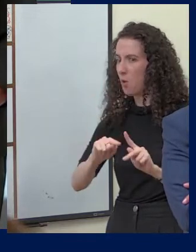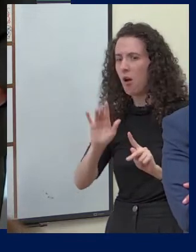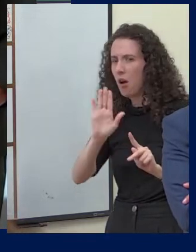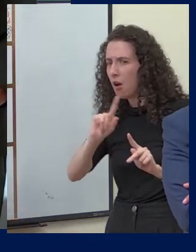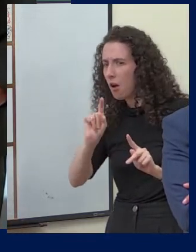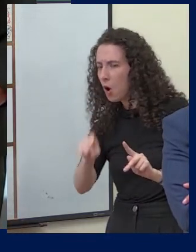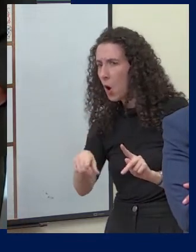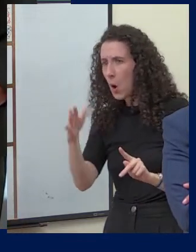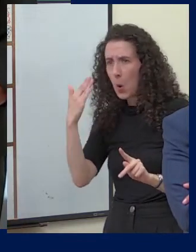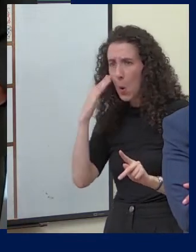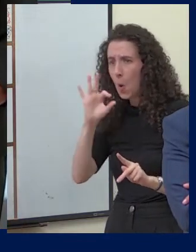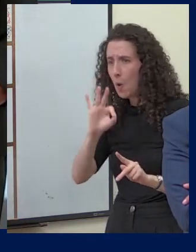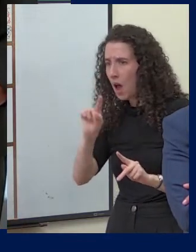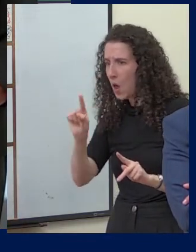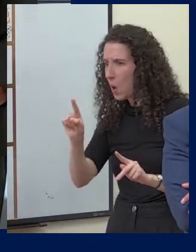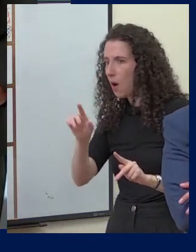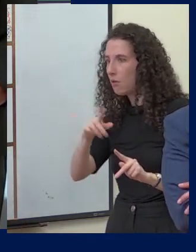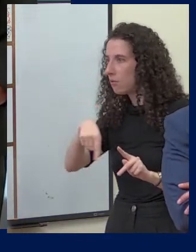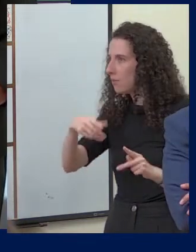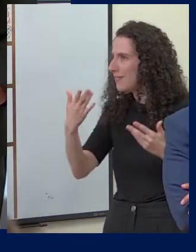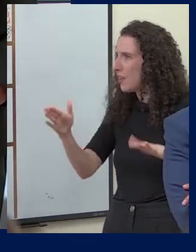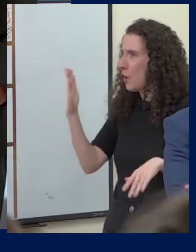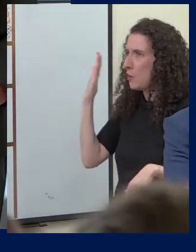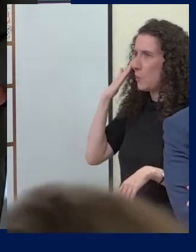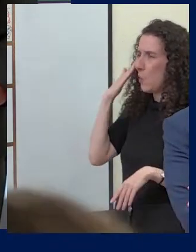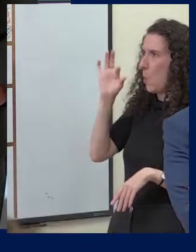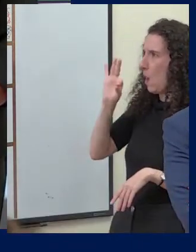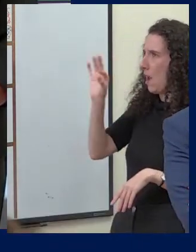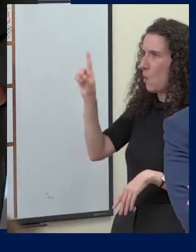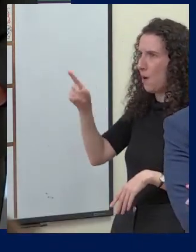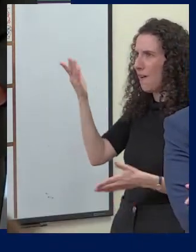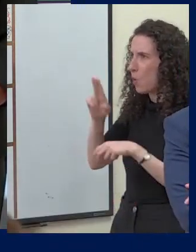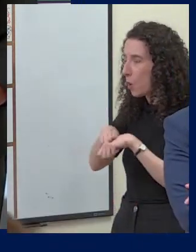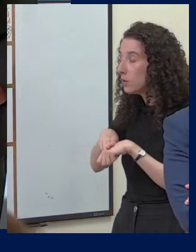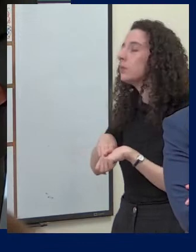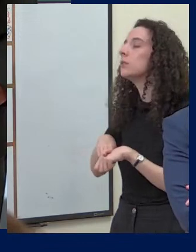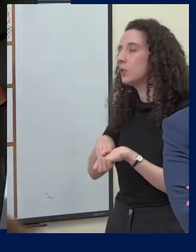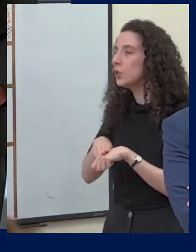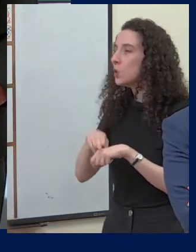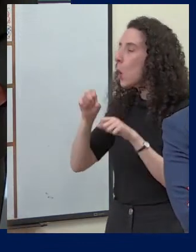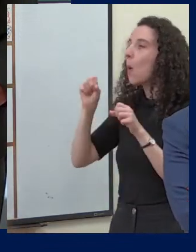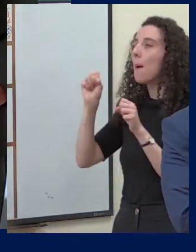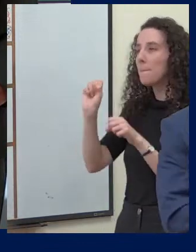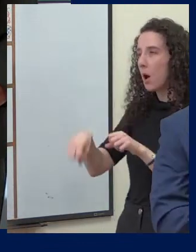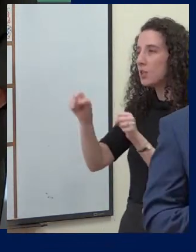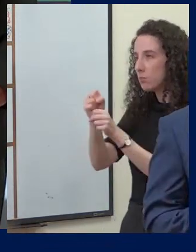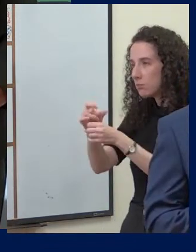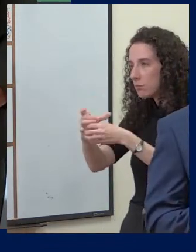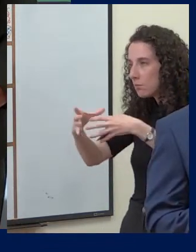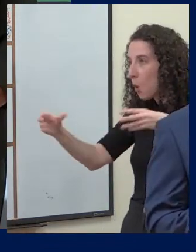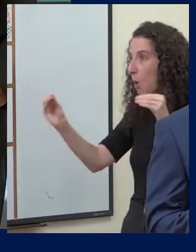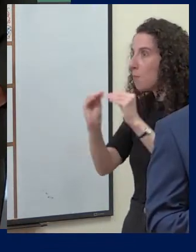We want folks to understand that it is 9112 or having mental health or substance use challenges.